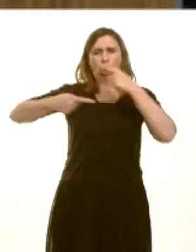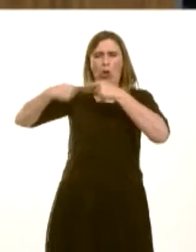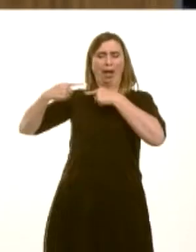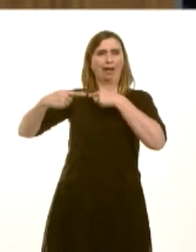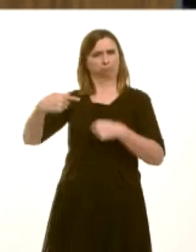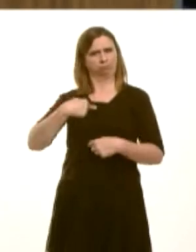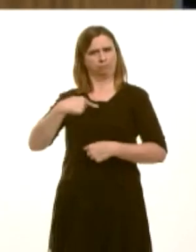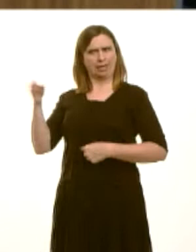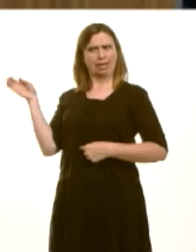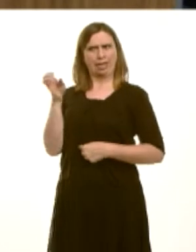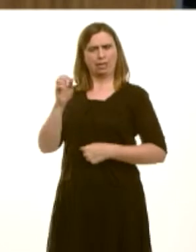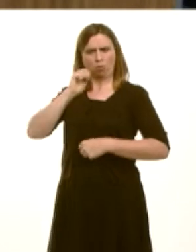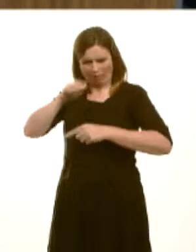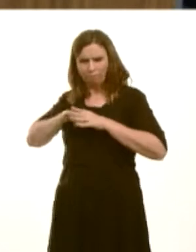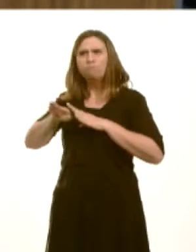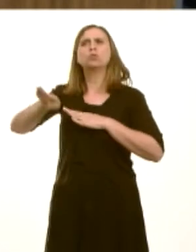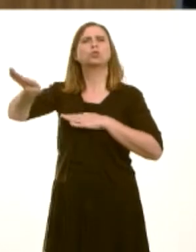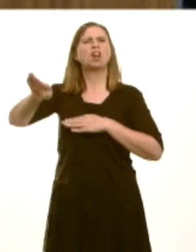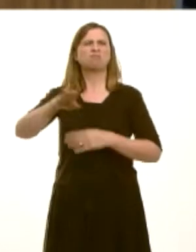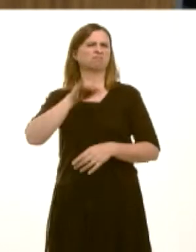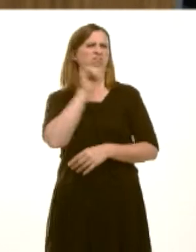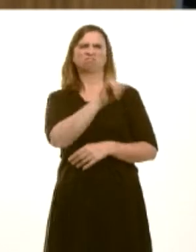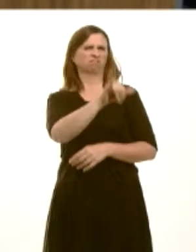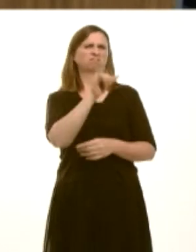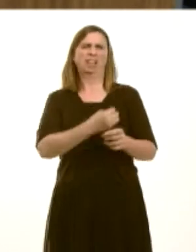we can see from this argument is that you can't trust Labour on the economy. If you